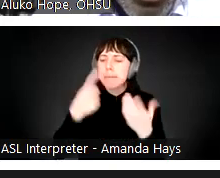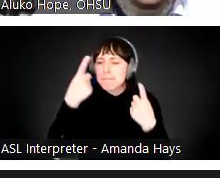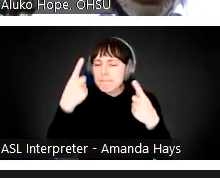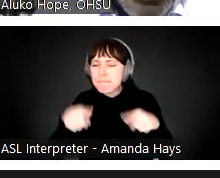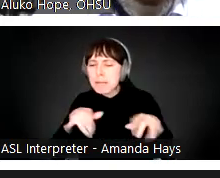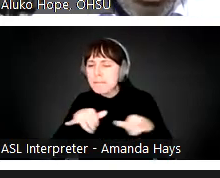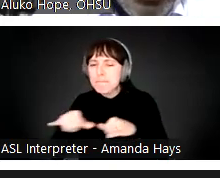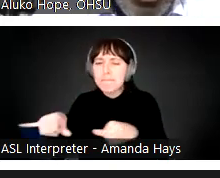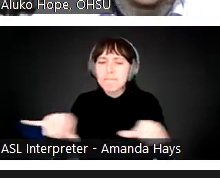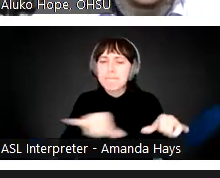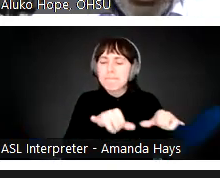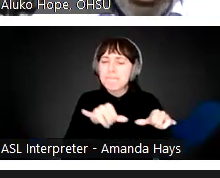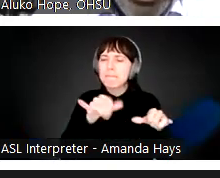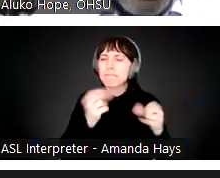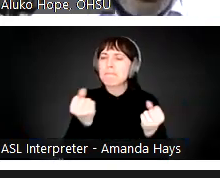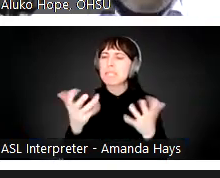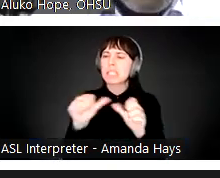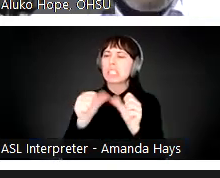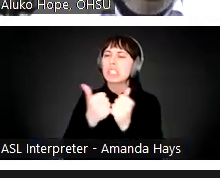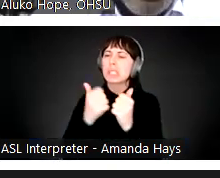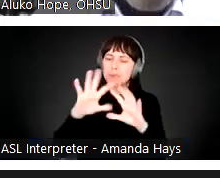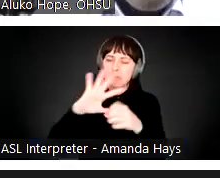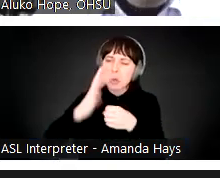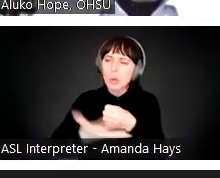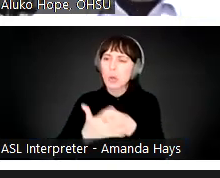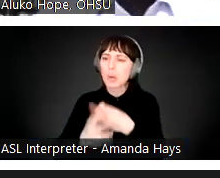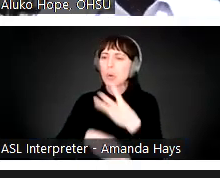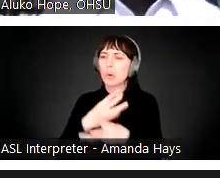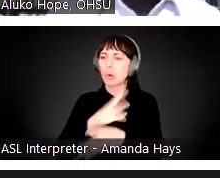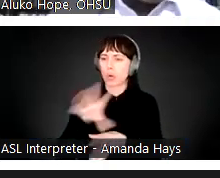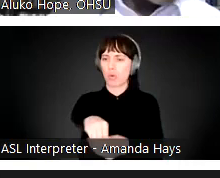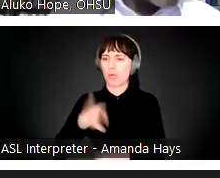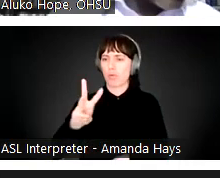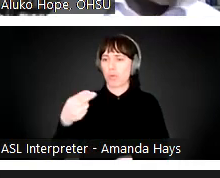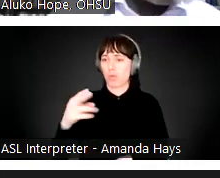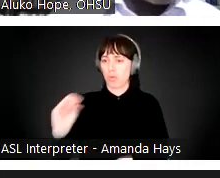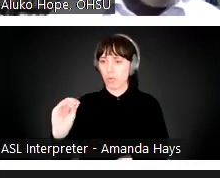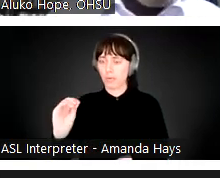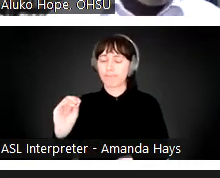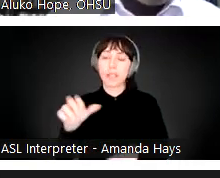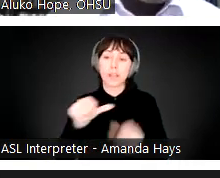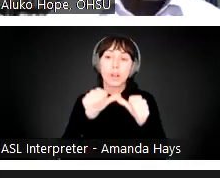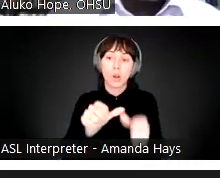world, including the World Health Organization, that Long COVID is going to